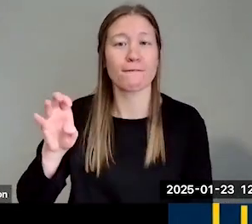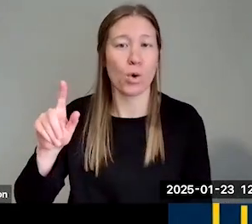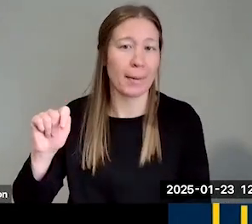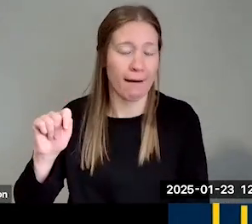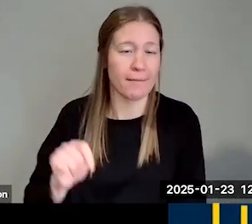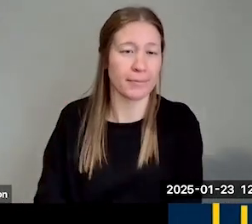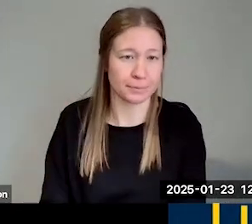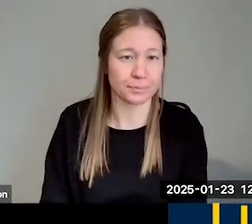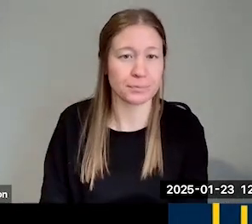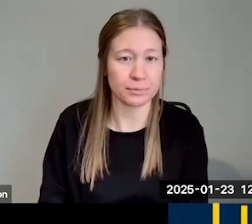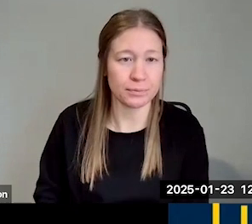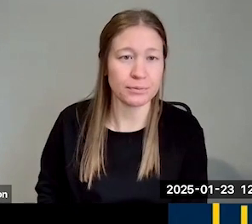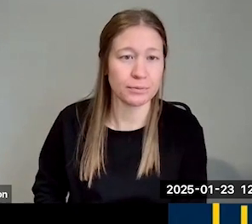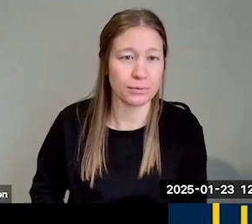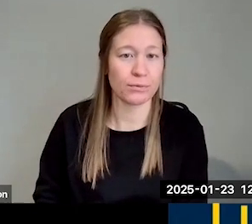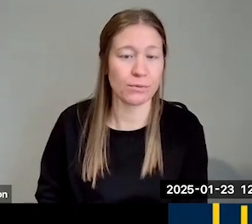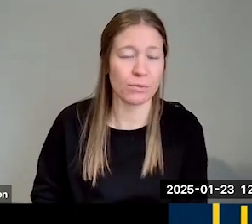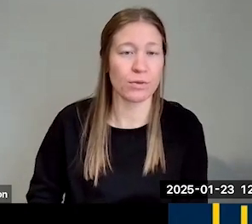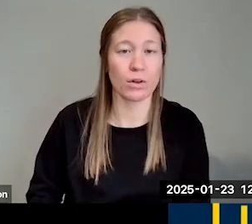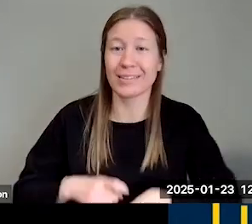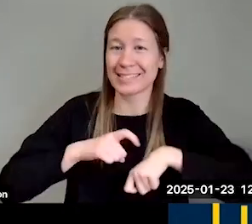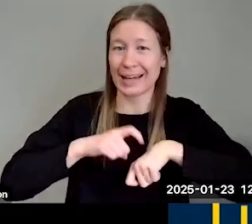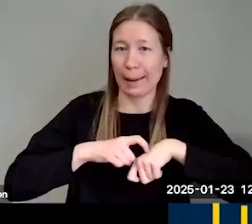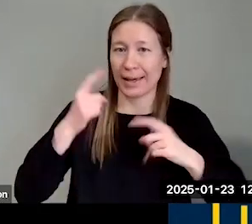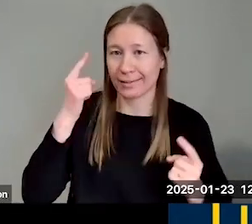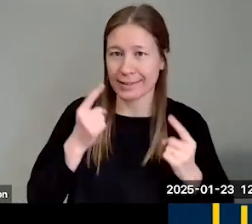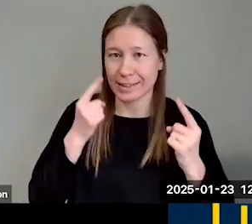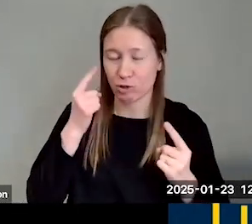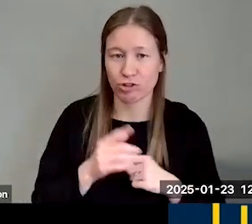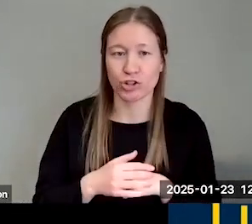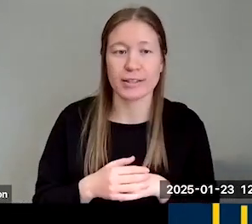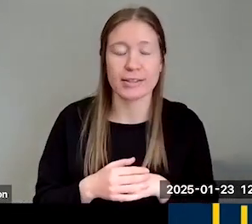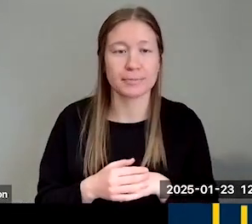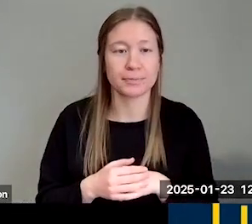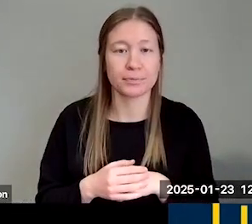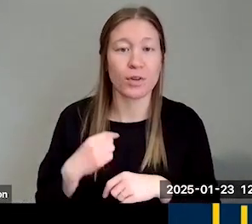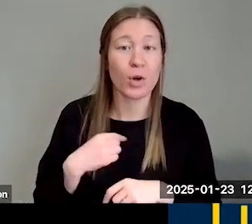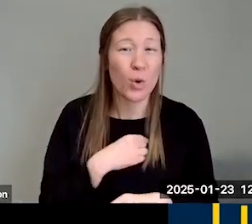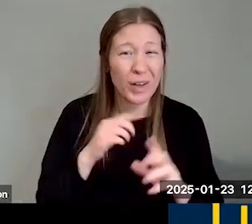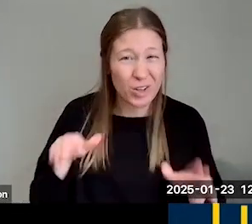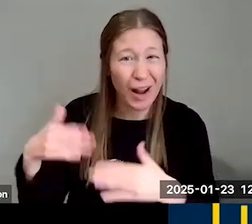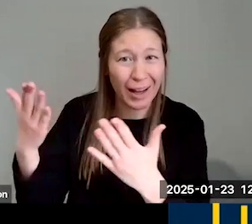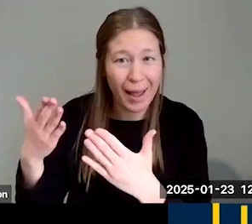So keeping mind our timing and considerations, we recommend disclosing disability before job